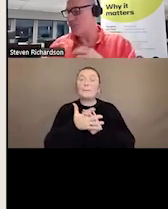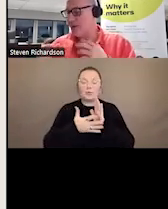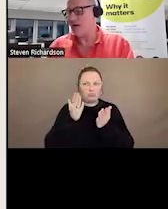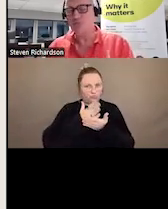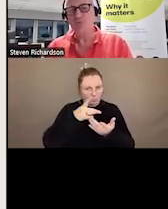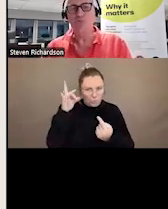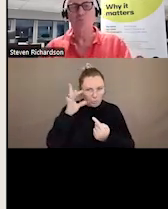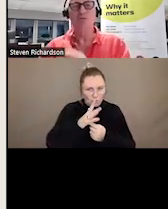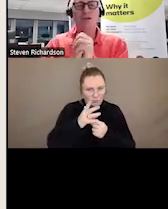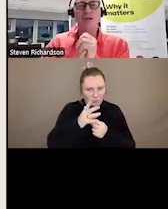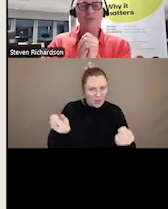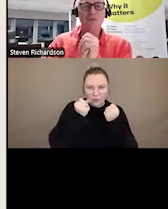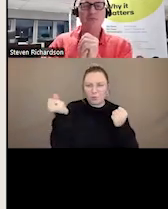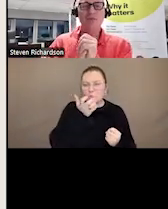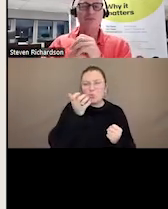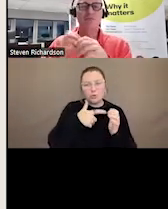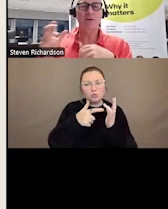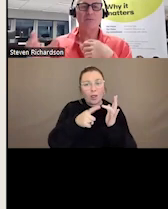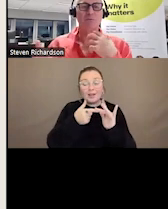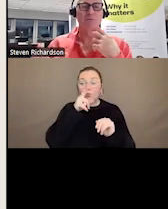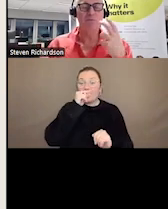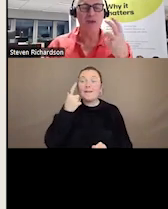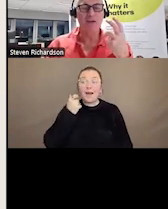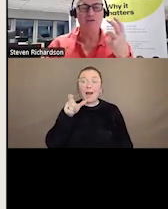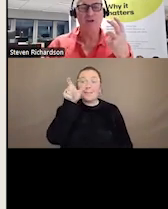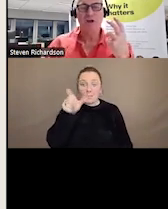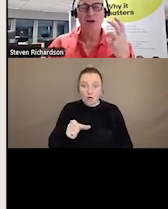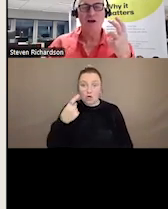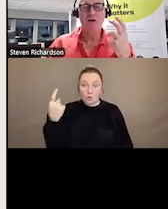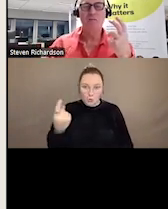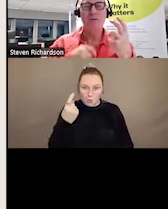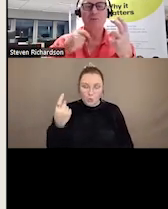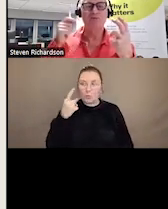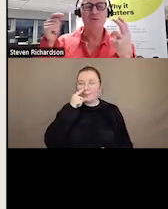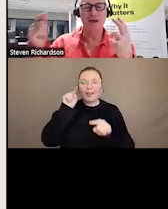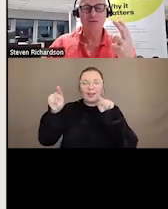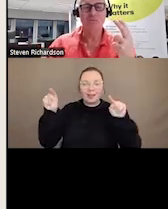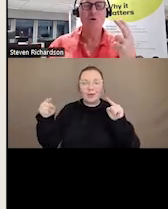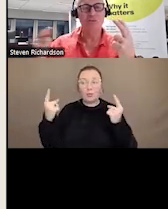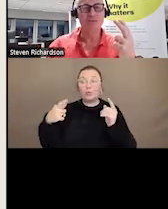and powerful tool. If you can find some people that some people who donate on the